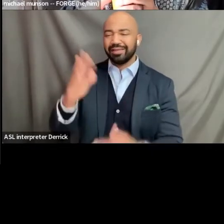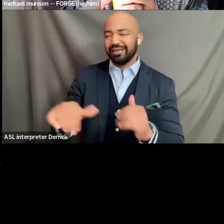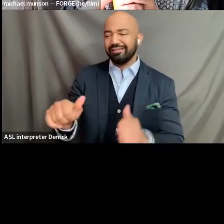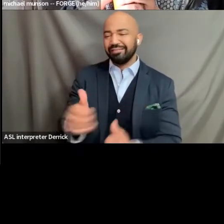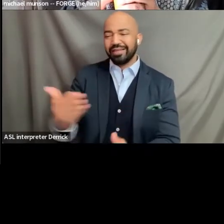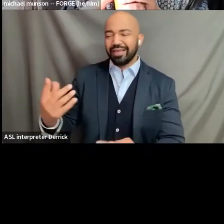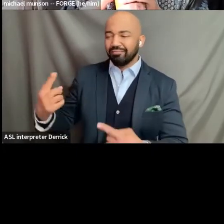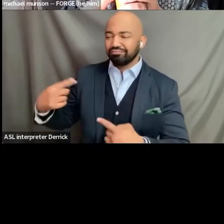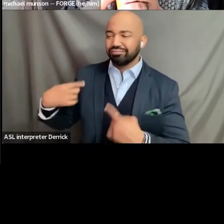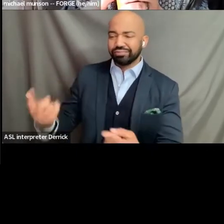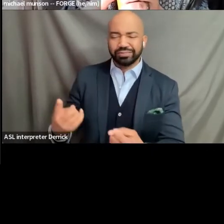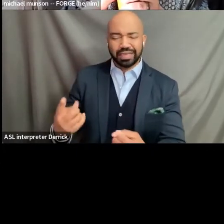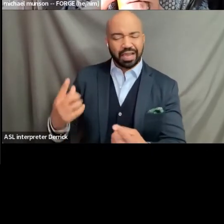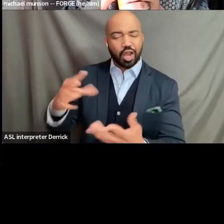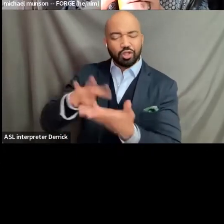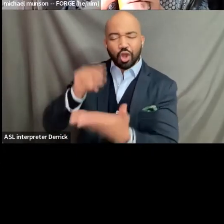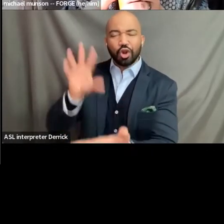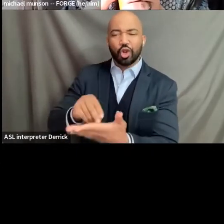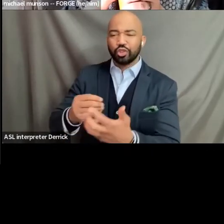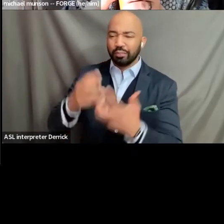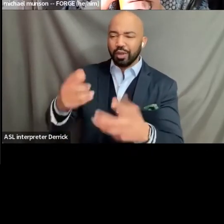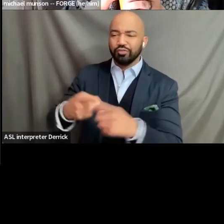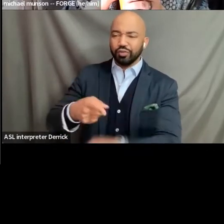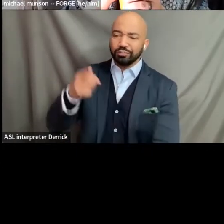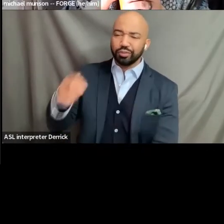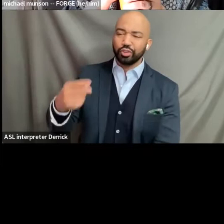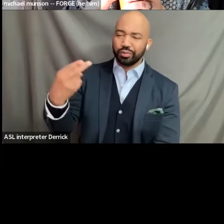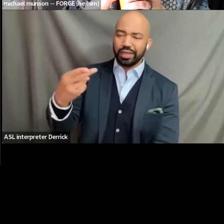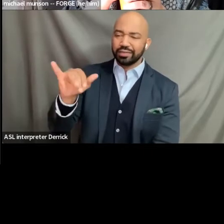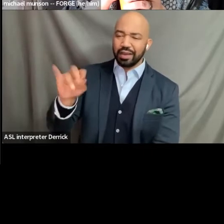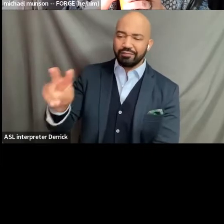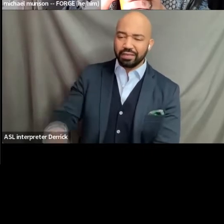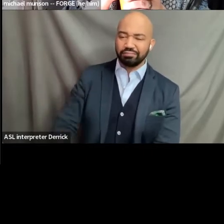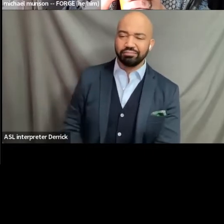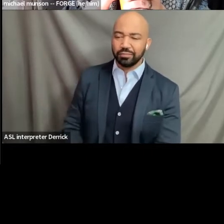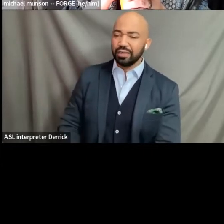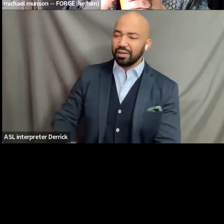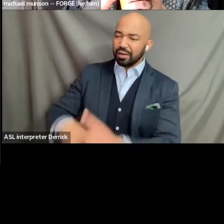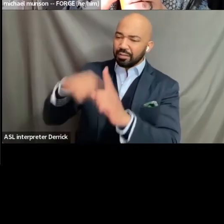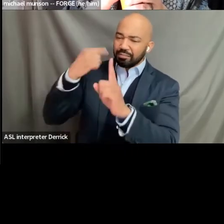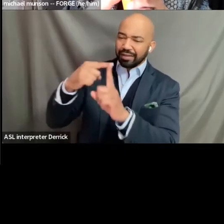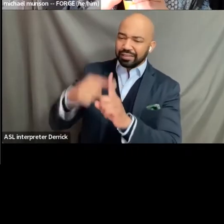You've taught me so much. So many positives and so many negatives